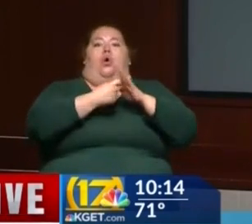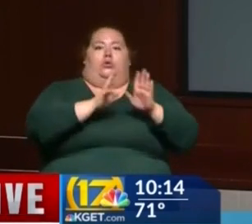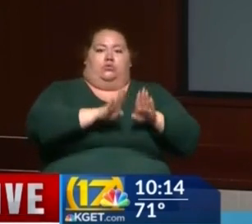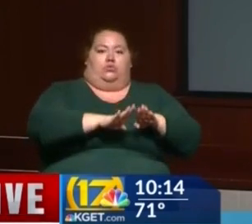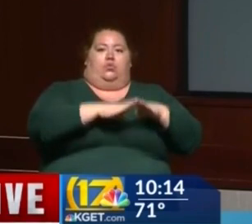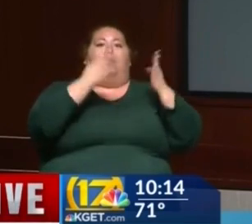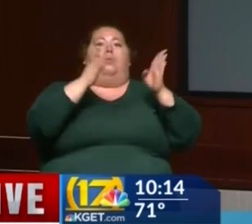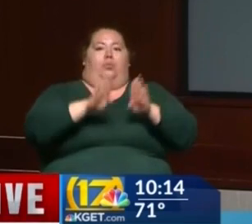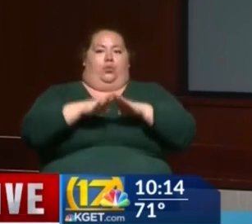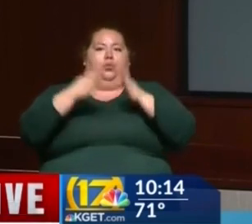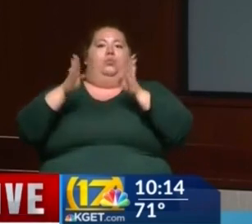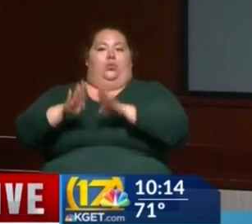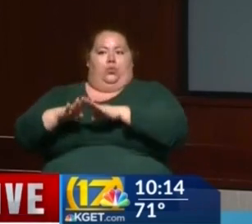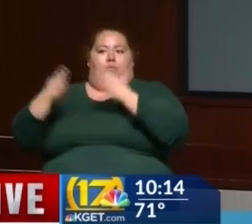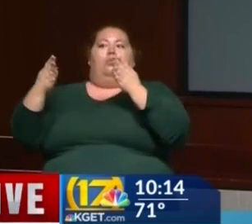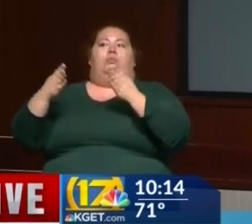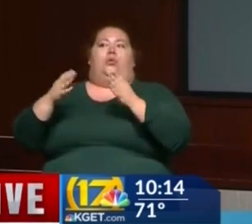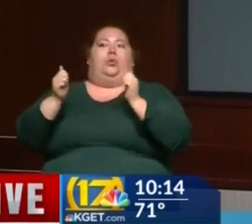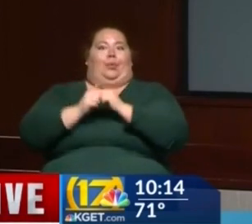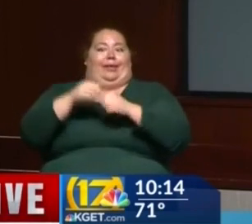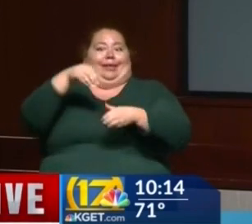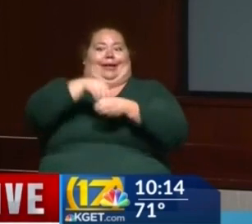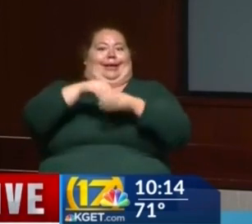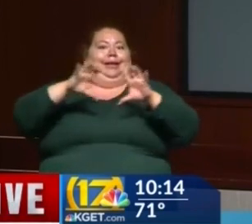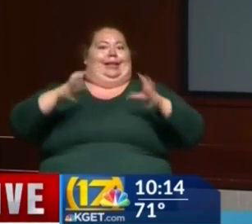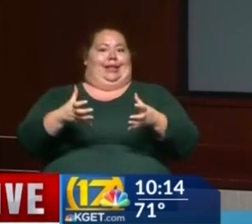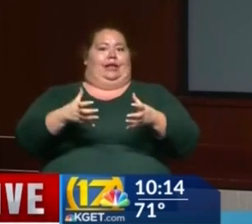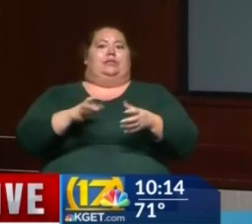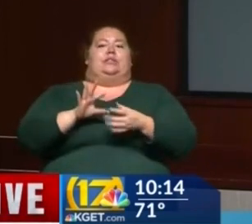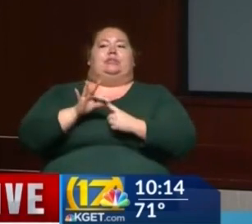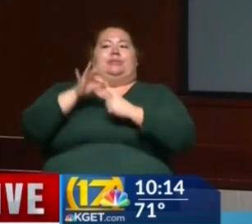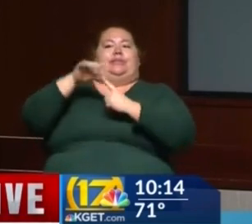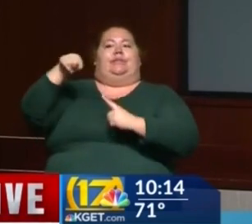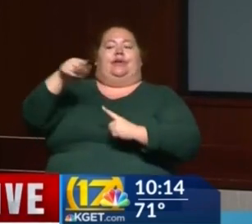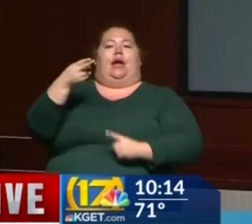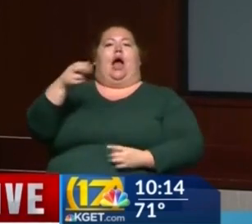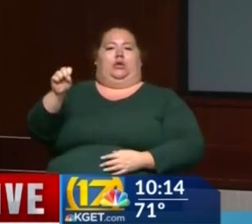SET THE STAGE IN OUR COMMUNITY FOR OUR SCHOOLS TO BEGIN